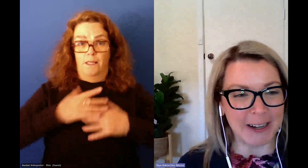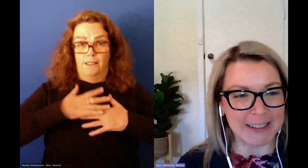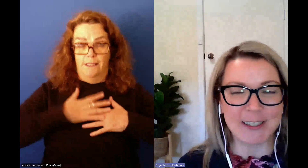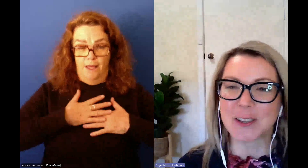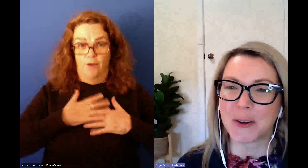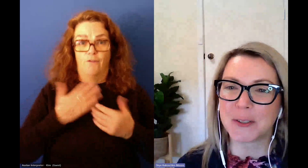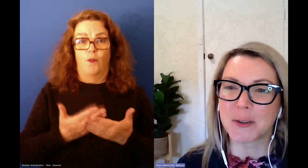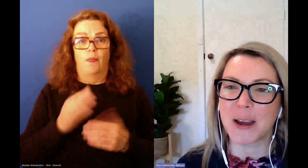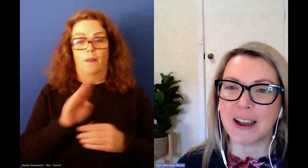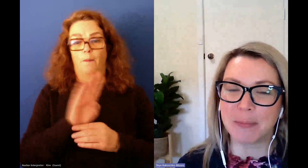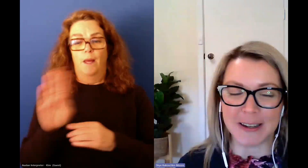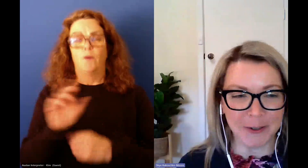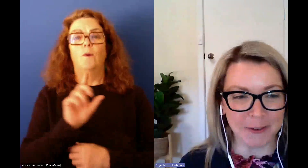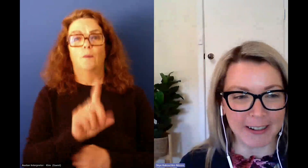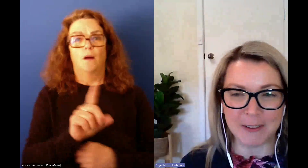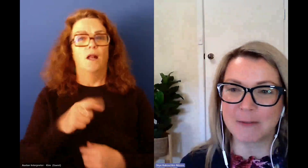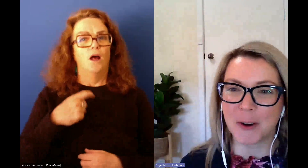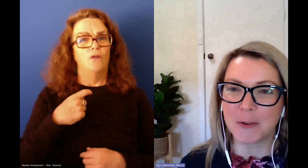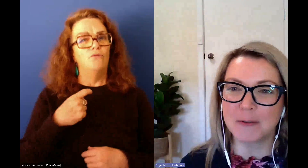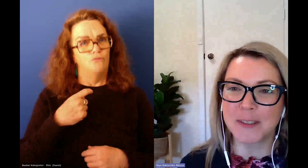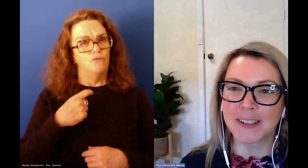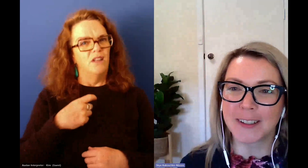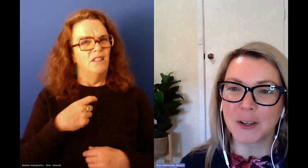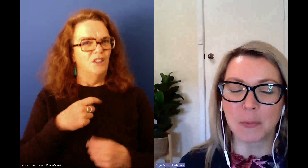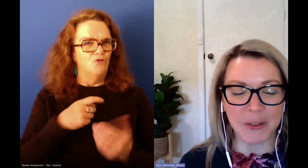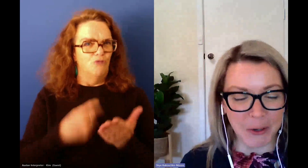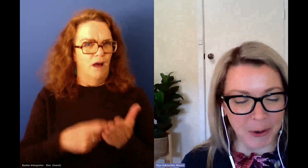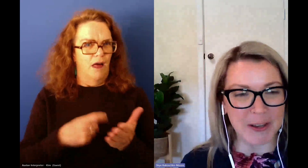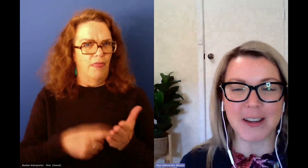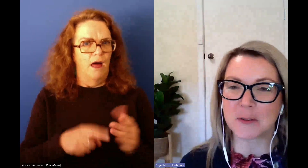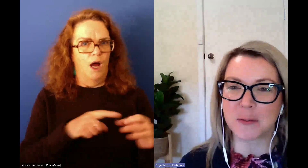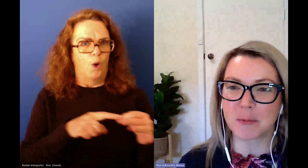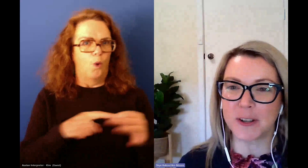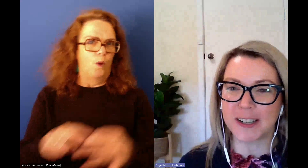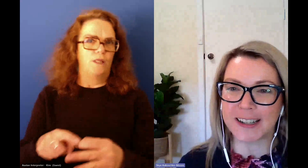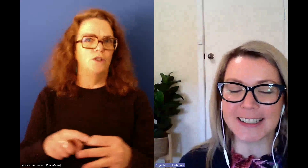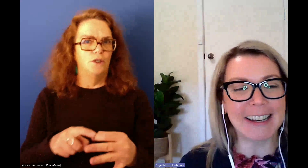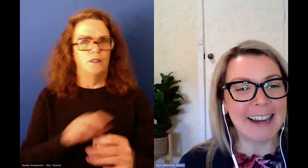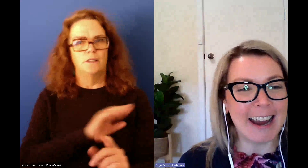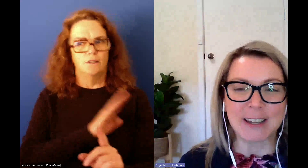directed to those who have been directly involved with the co-design of the project